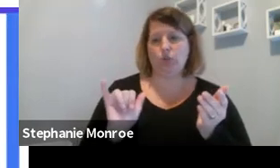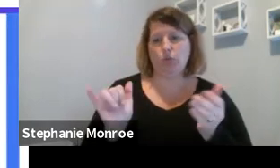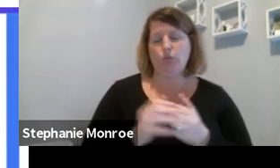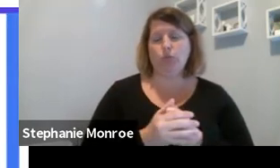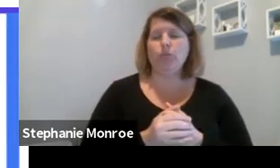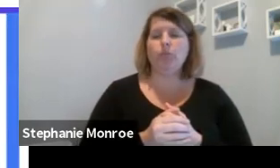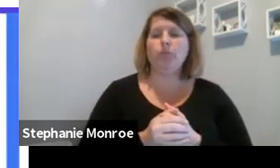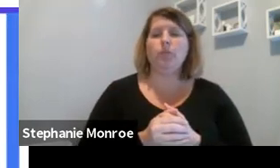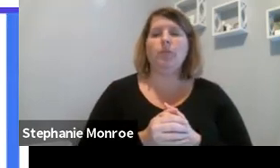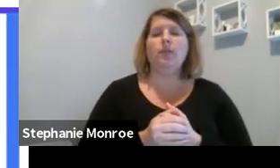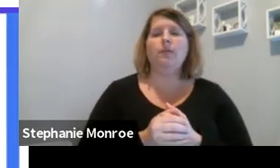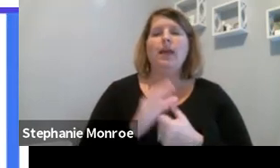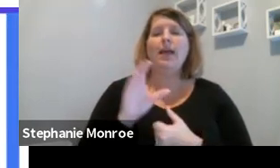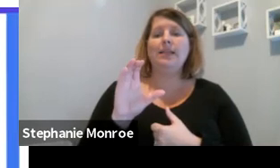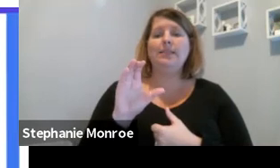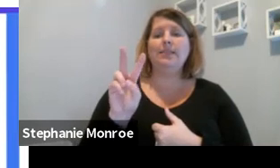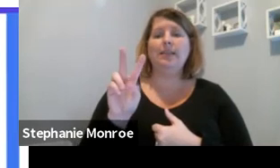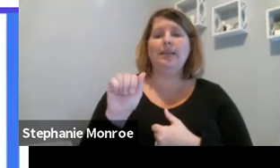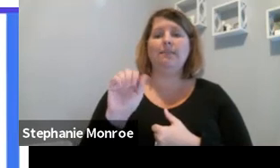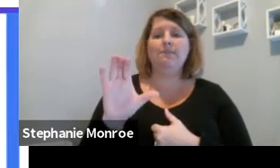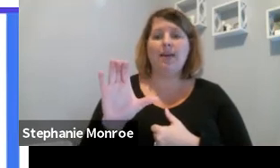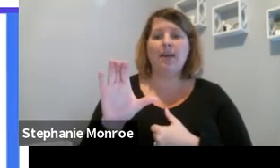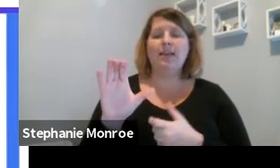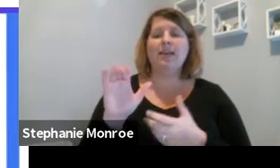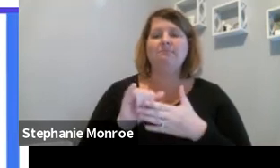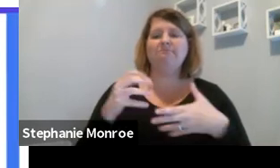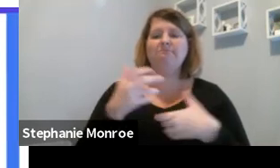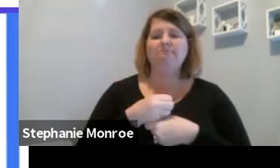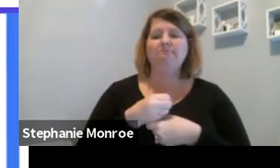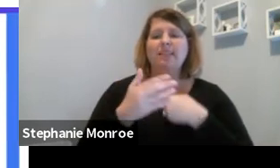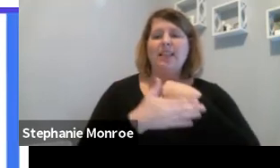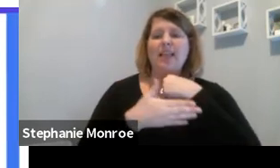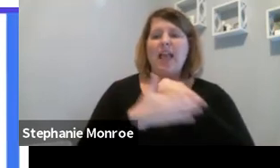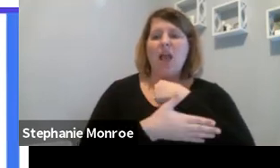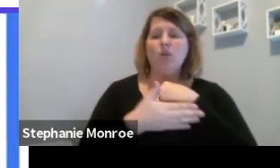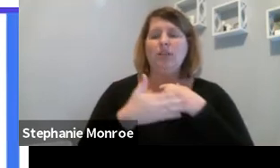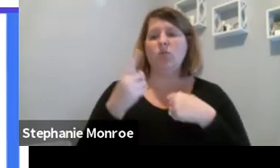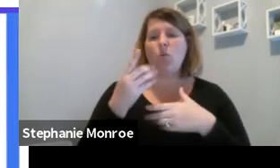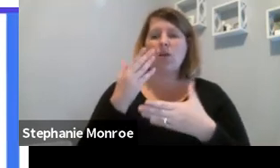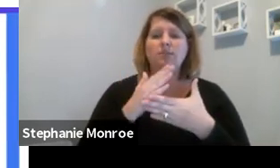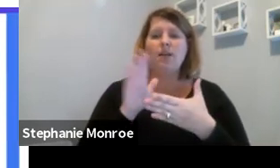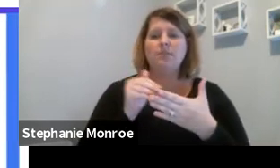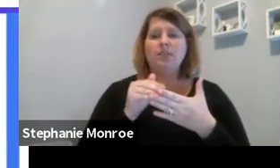and CVAC is the county's one-stop center for domestic violence,